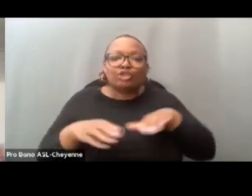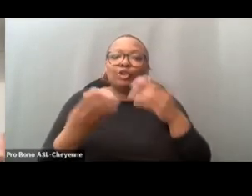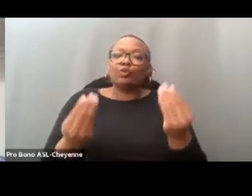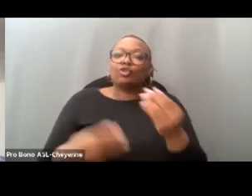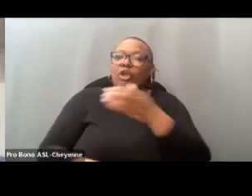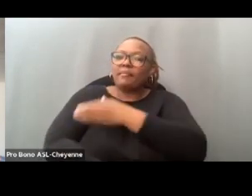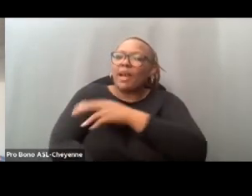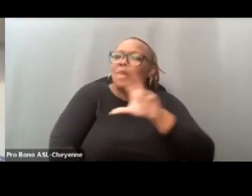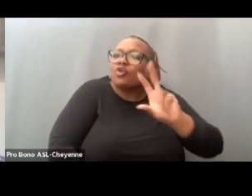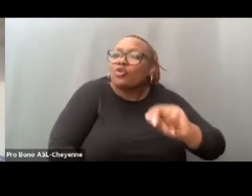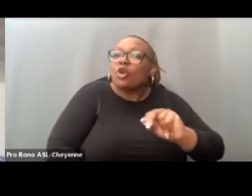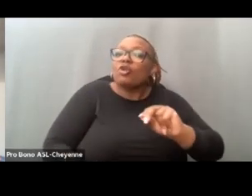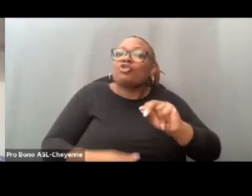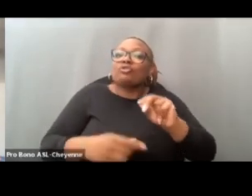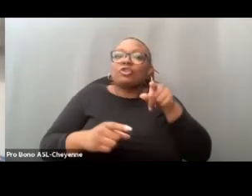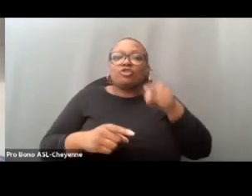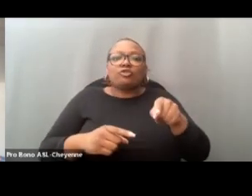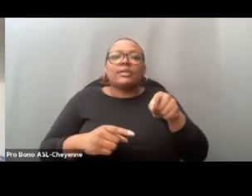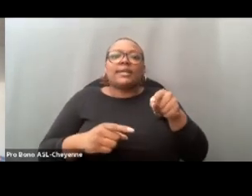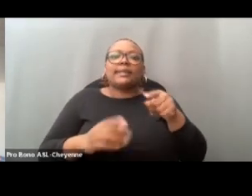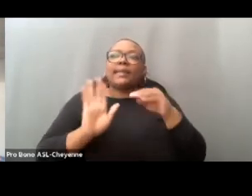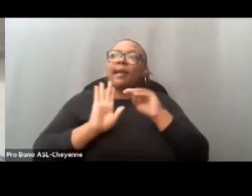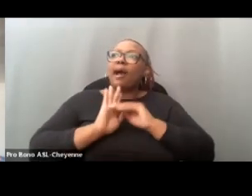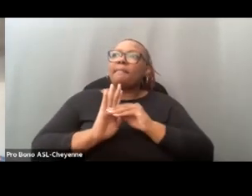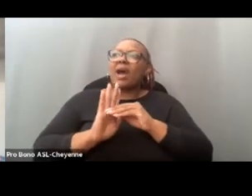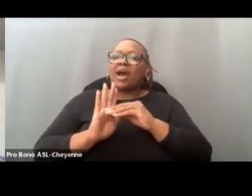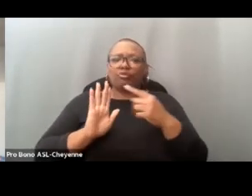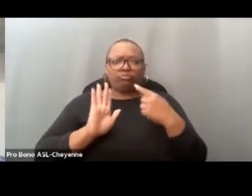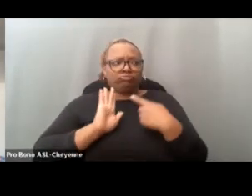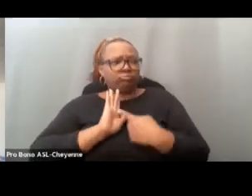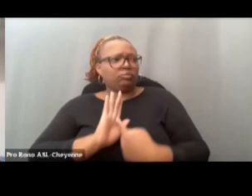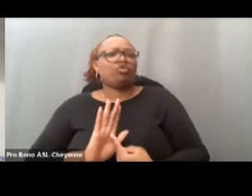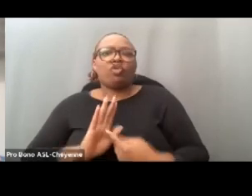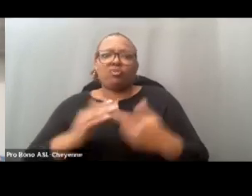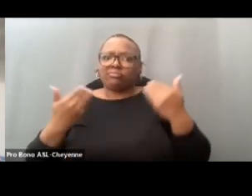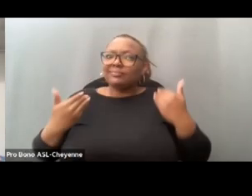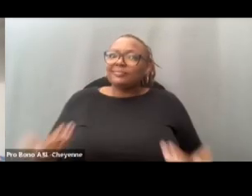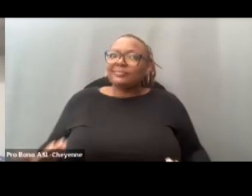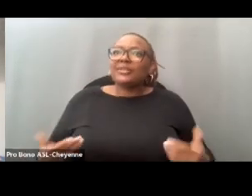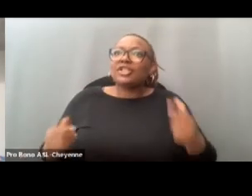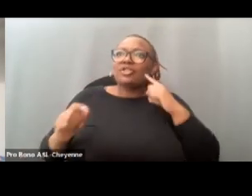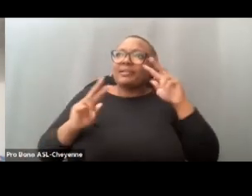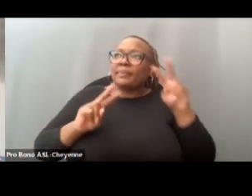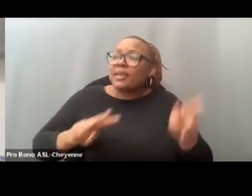You have to be a model already. You have to be admired and respected,